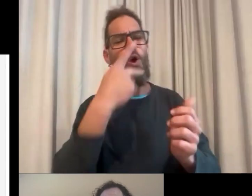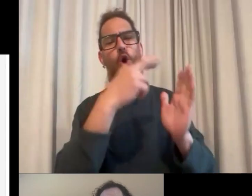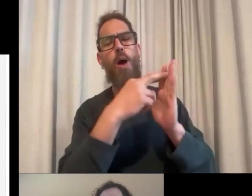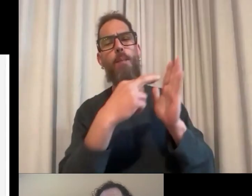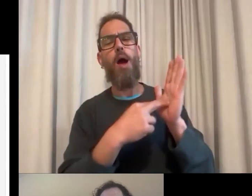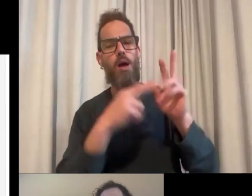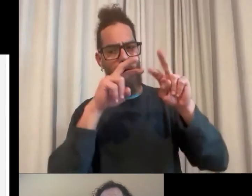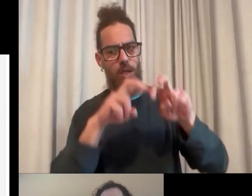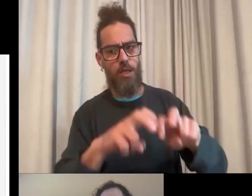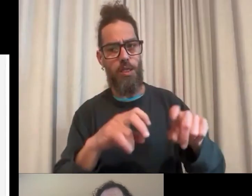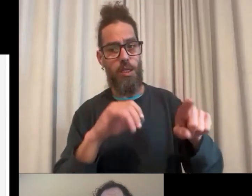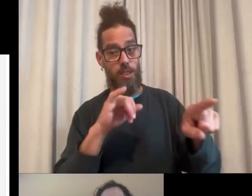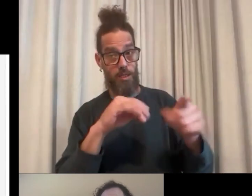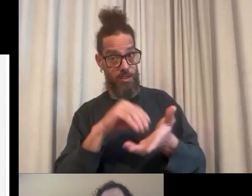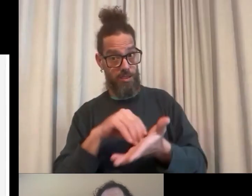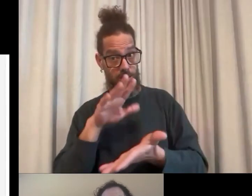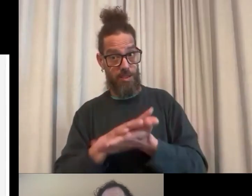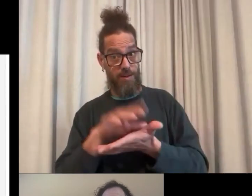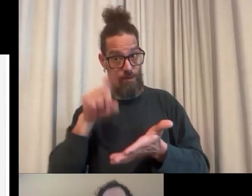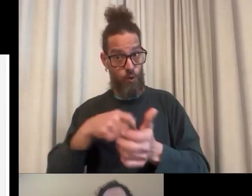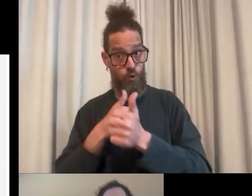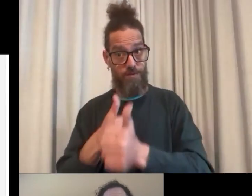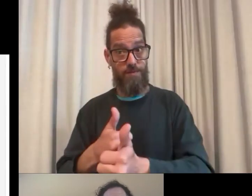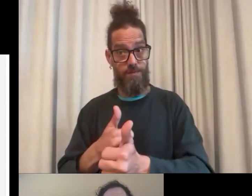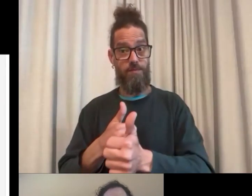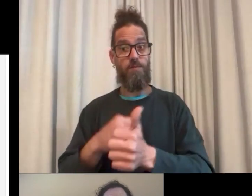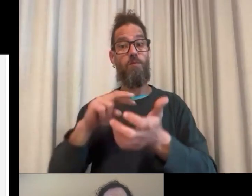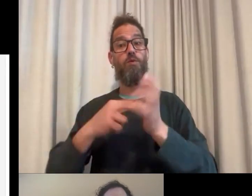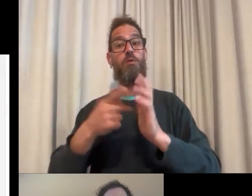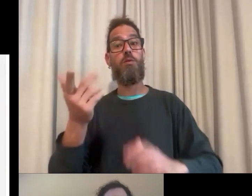or to larger regulated businesses.